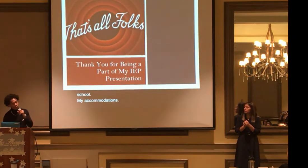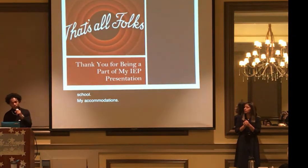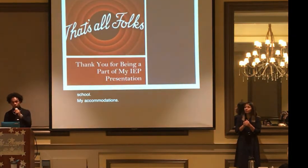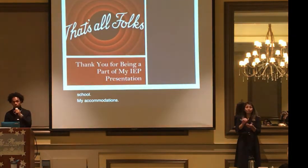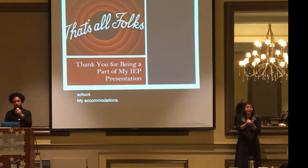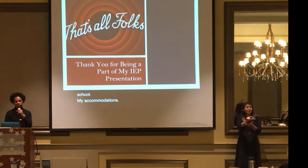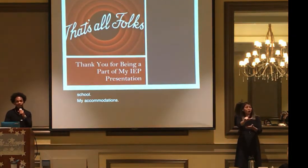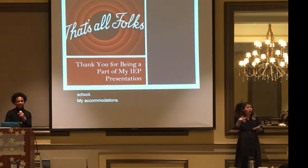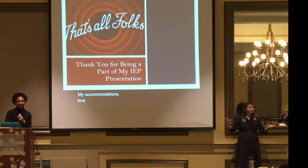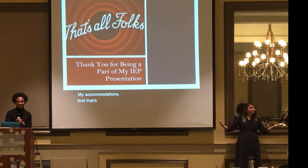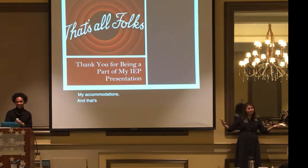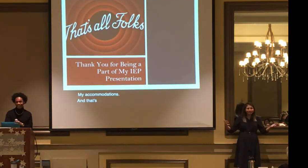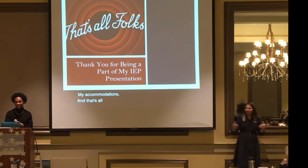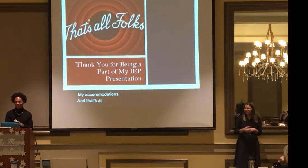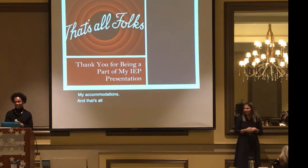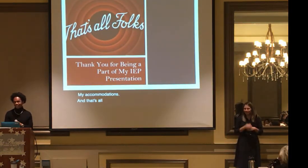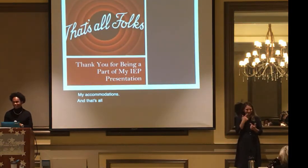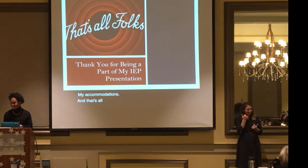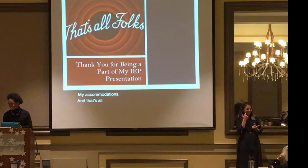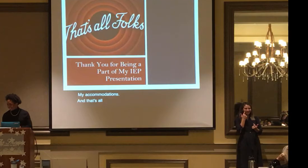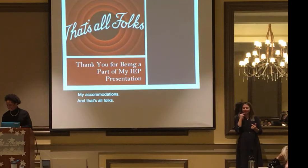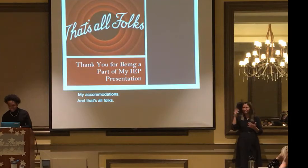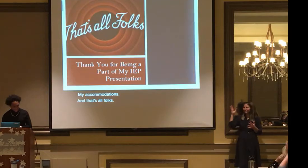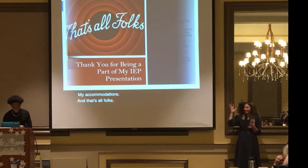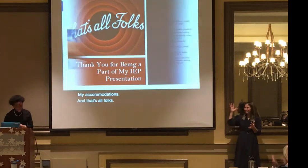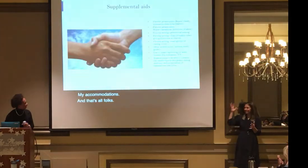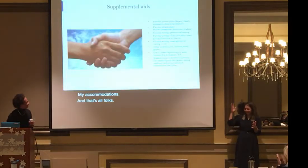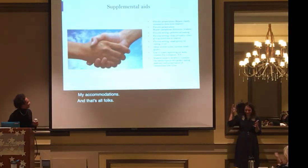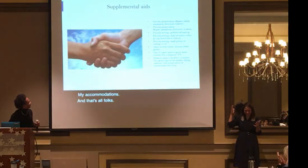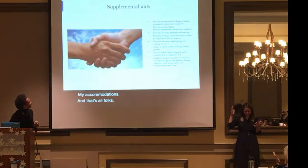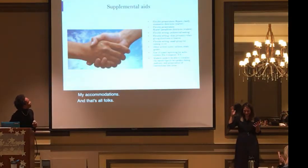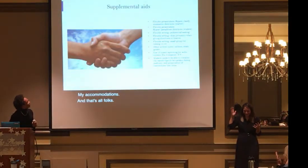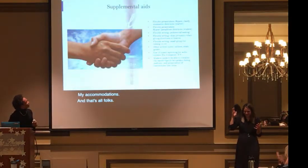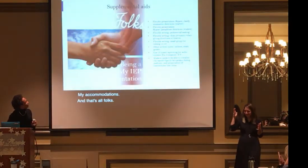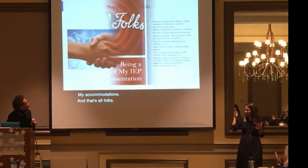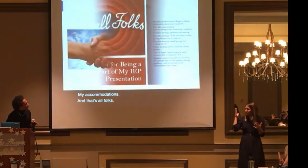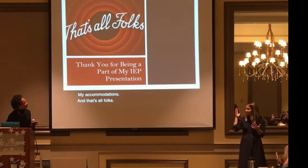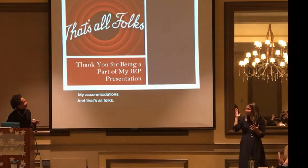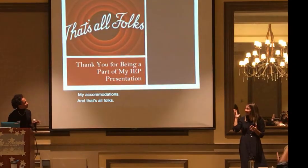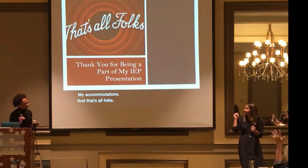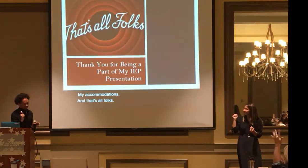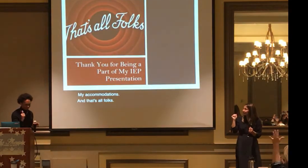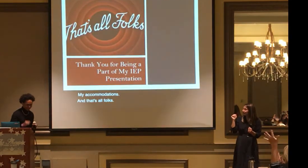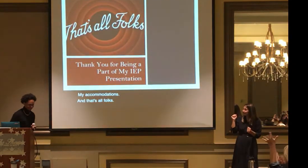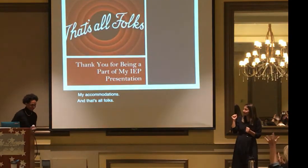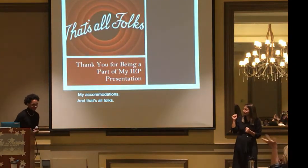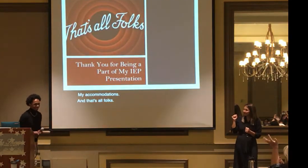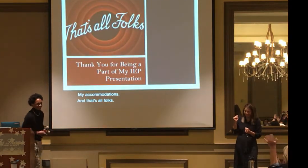That's all folks.